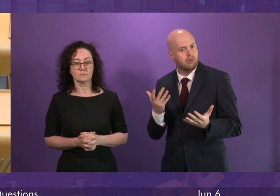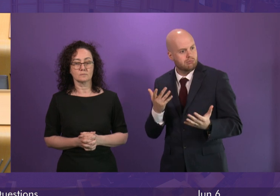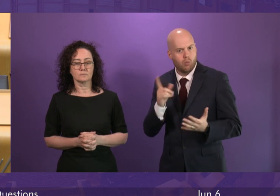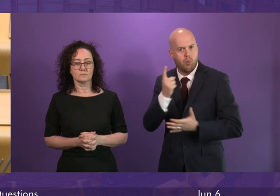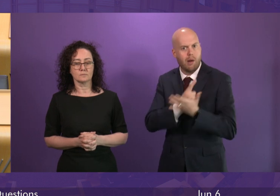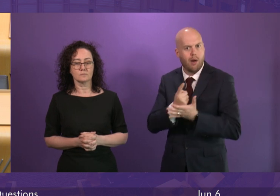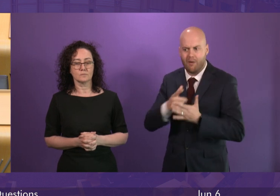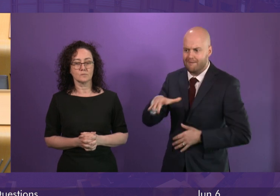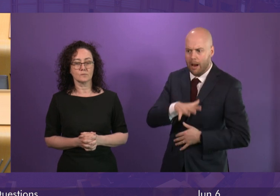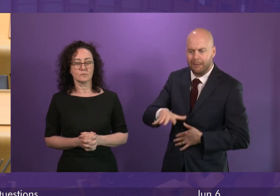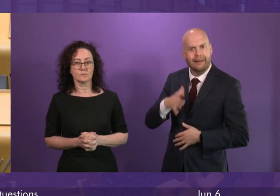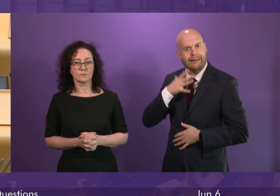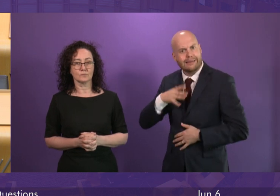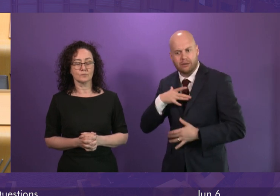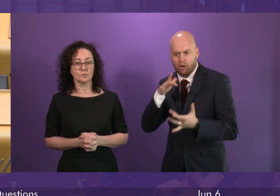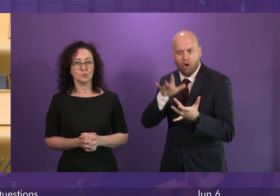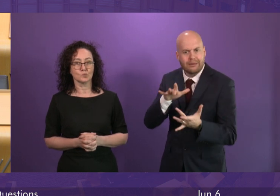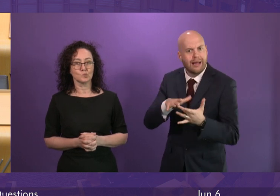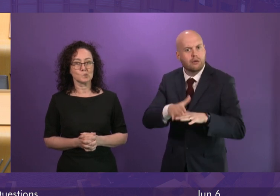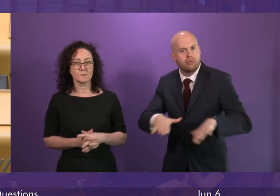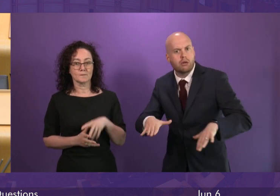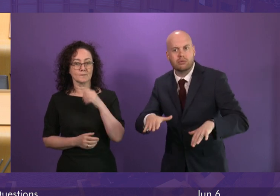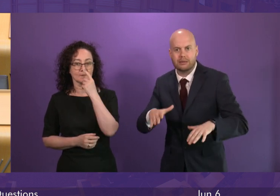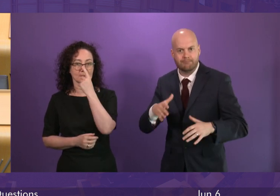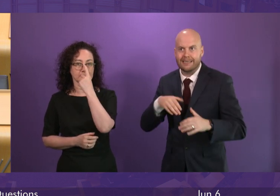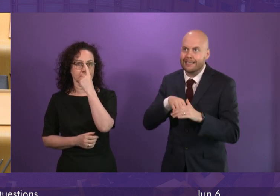generally. Will the Deputy First Minister seek to remedy those matters, so that parents—and,